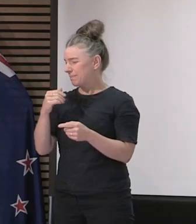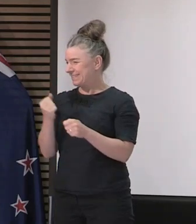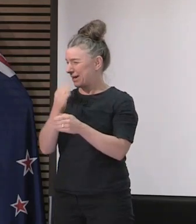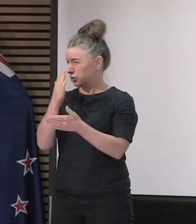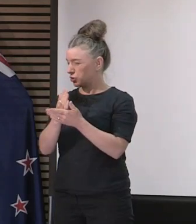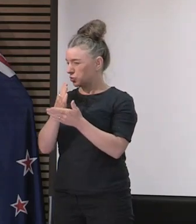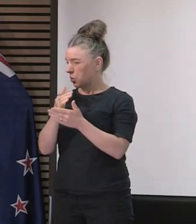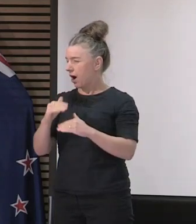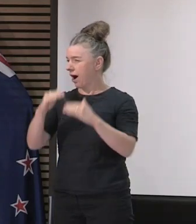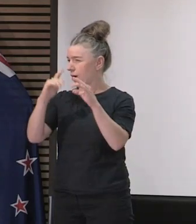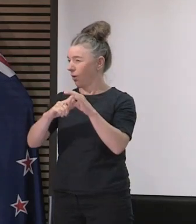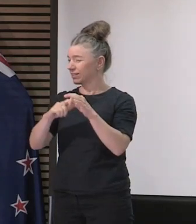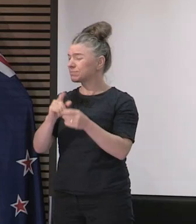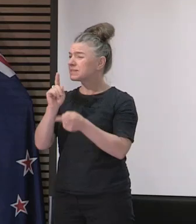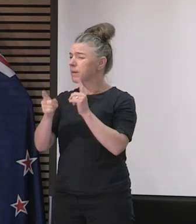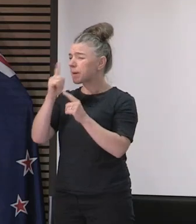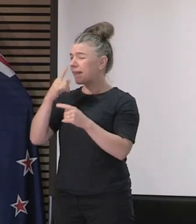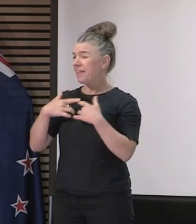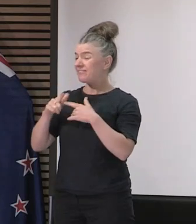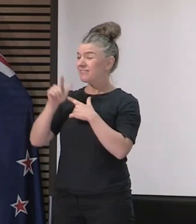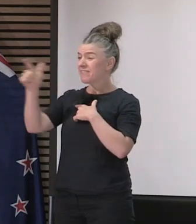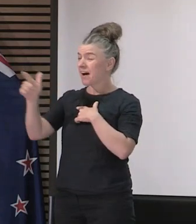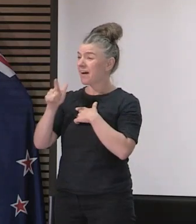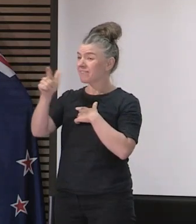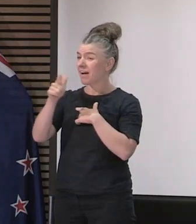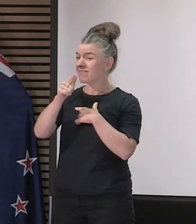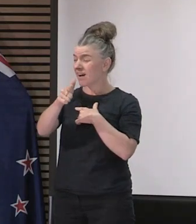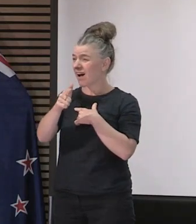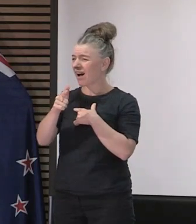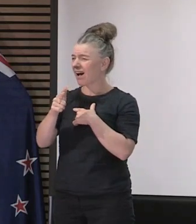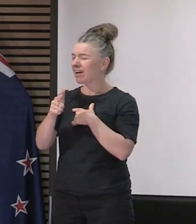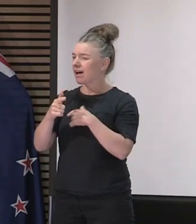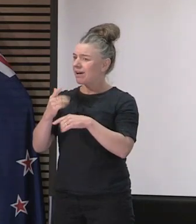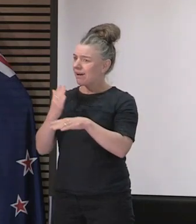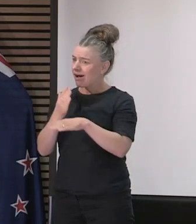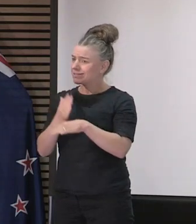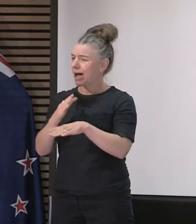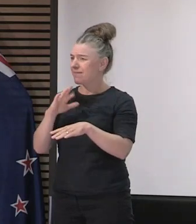useful if we can get some reliable point of care testing could be, for example, in more